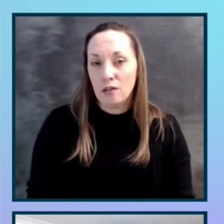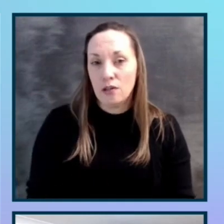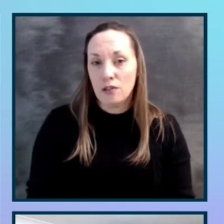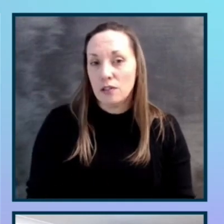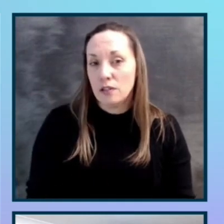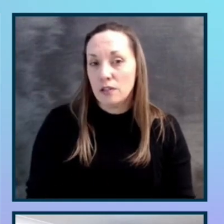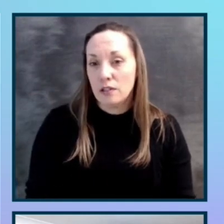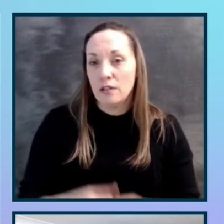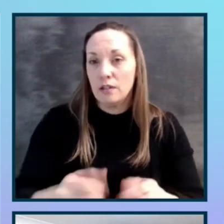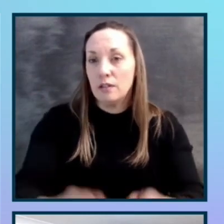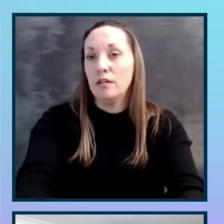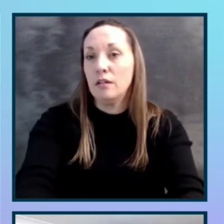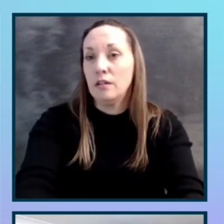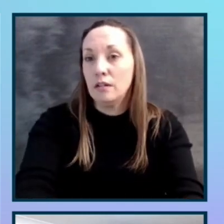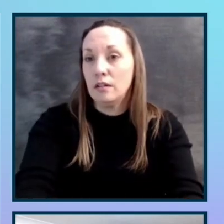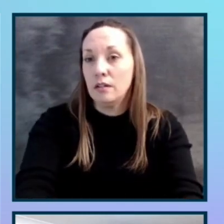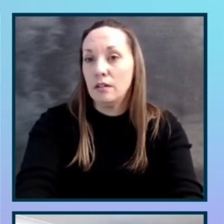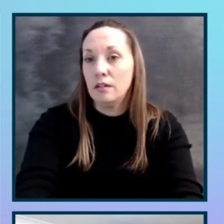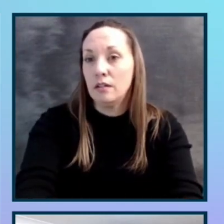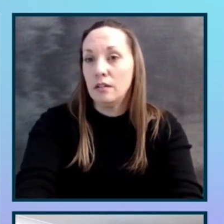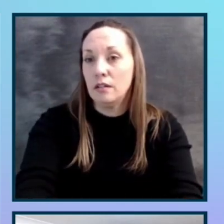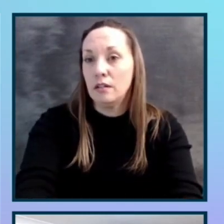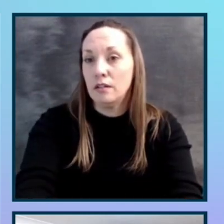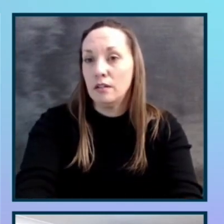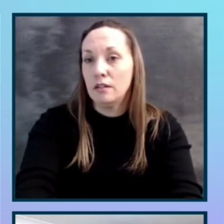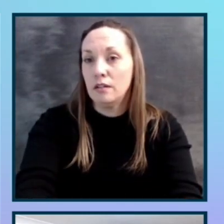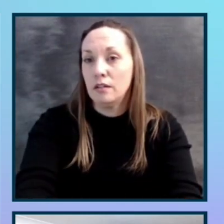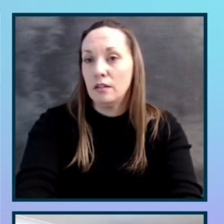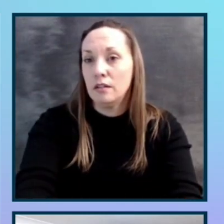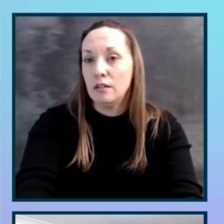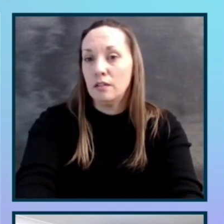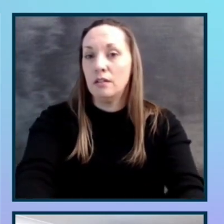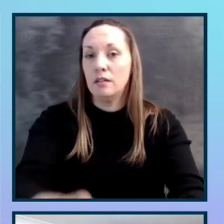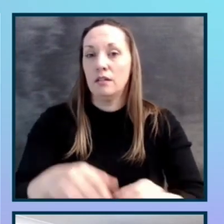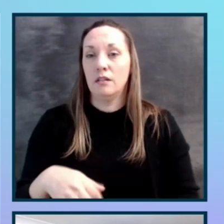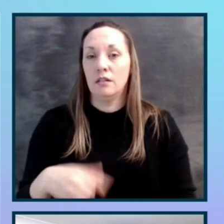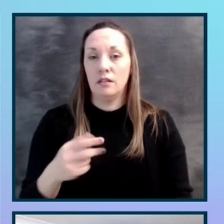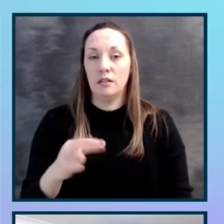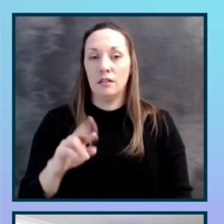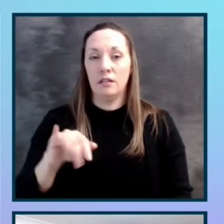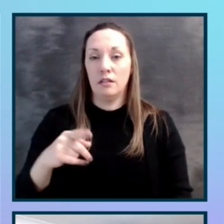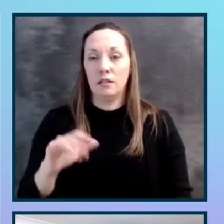video graphic settings, audio setting, language, text chat menus,